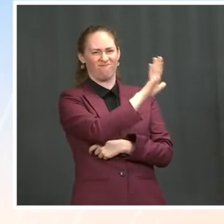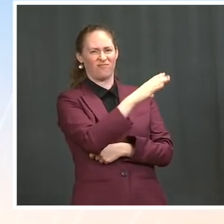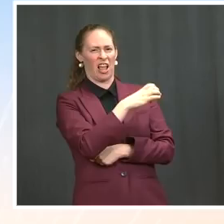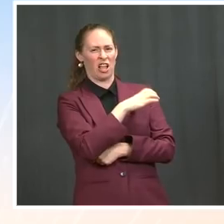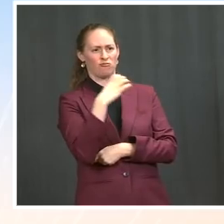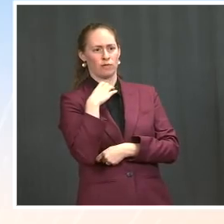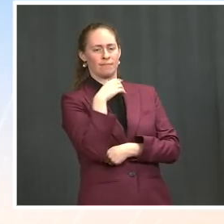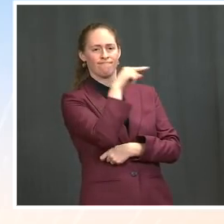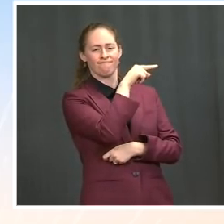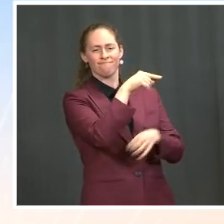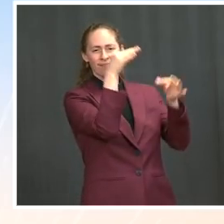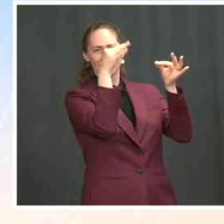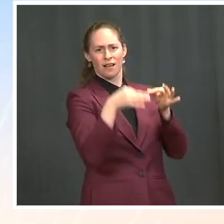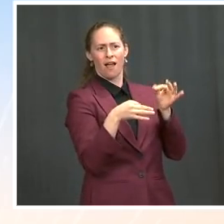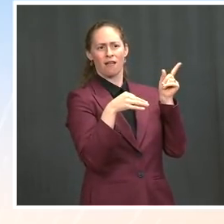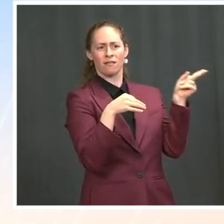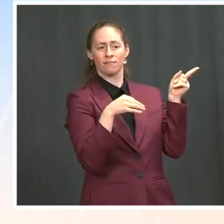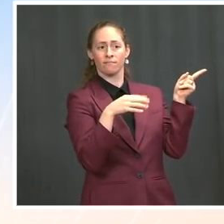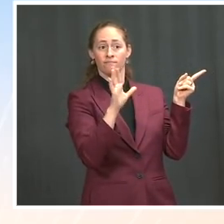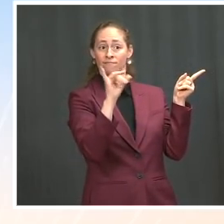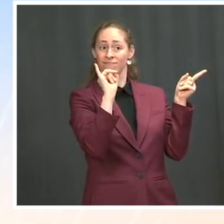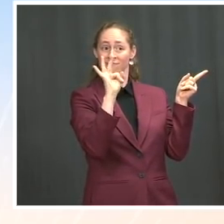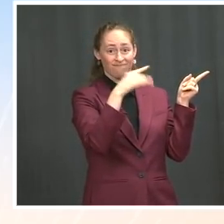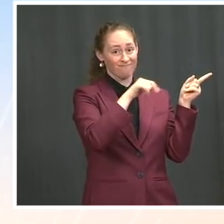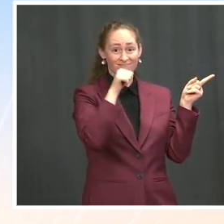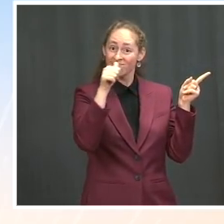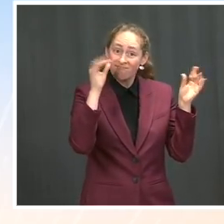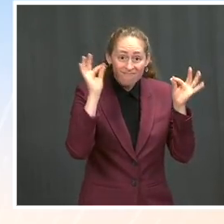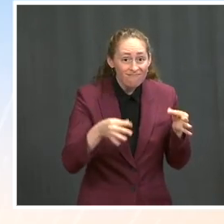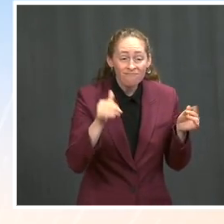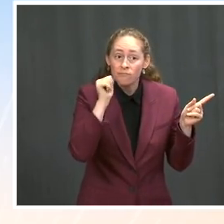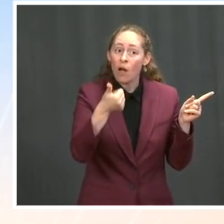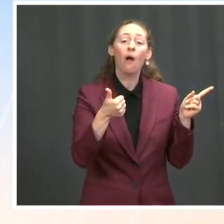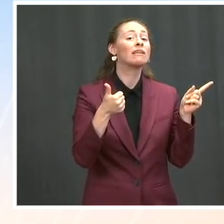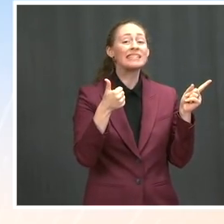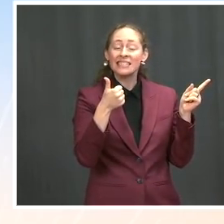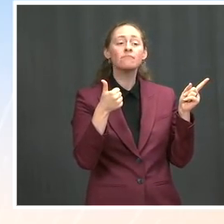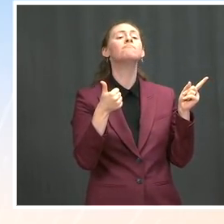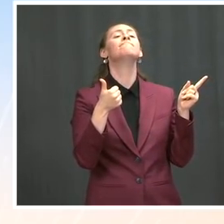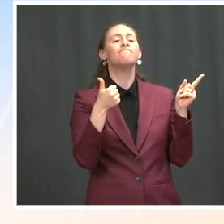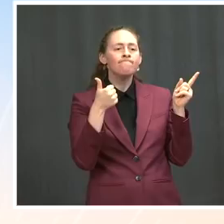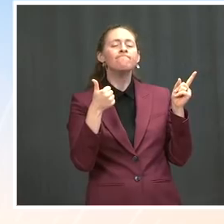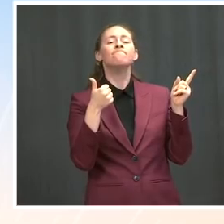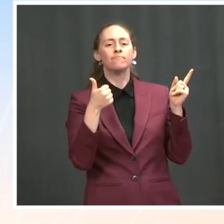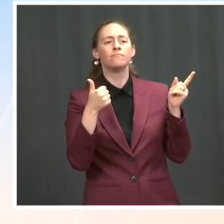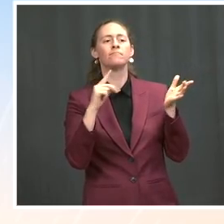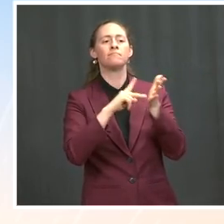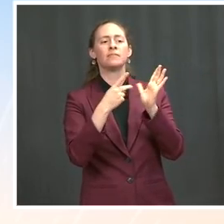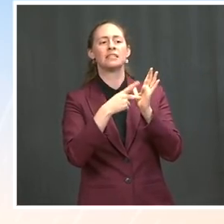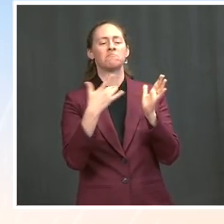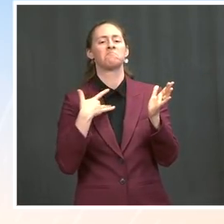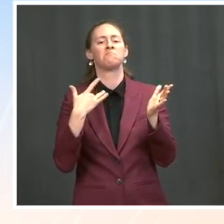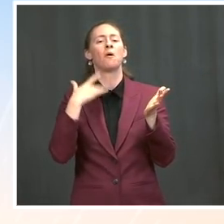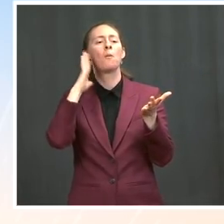If the vote is unsuccessful tomorrow, it will -- I -- we suspect it will prompt a new conversation about the path forward, and we'll see where that goes.